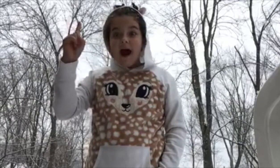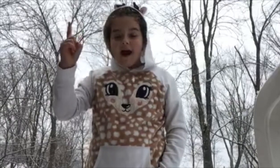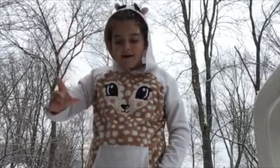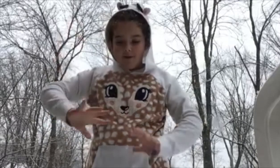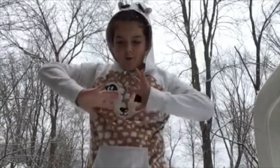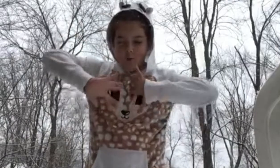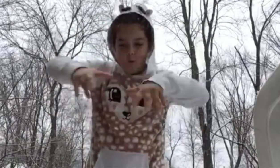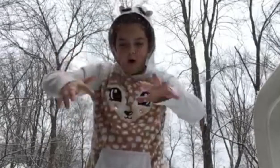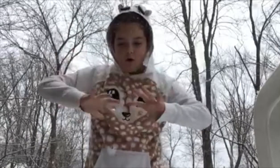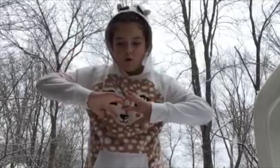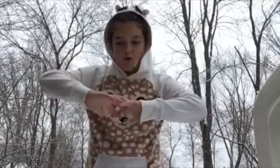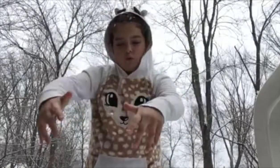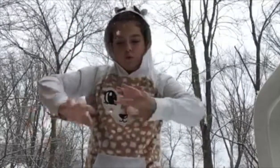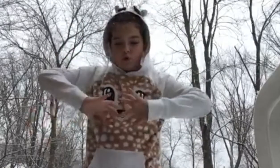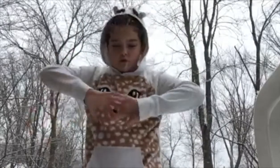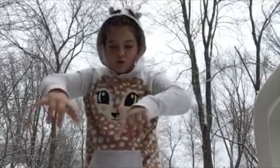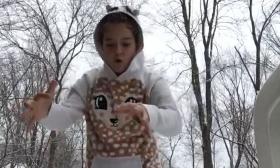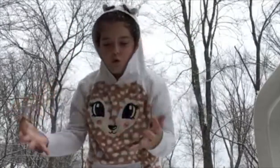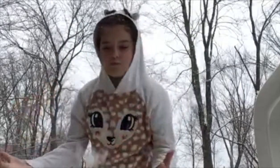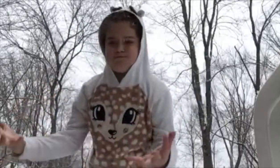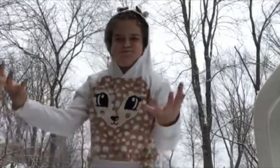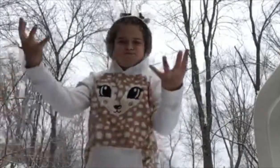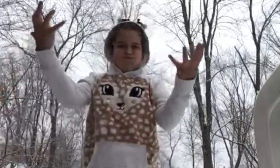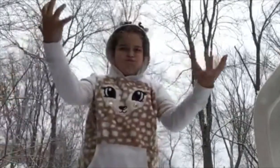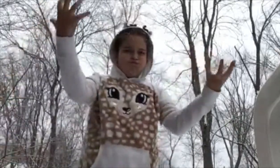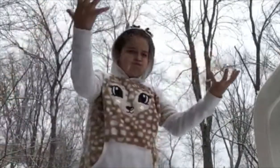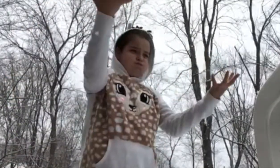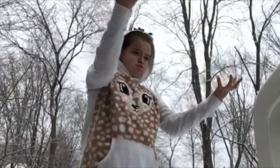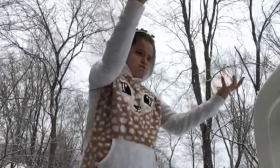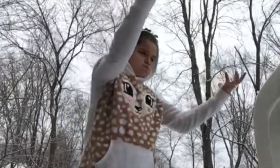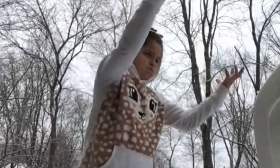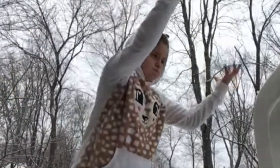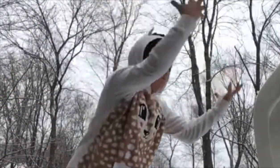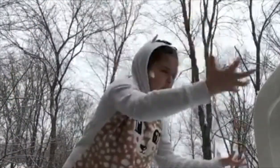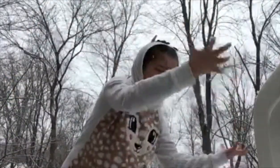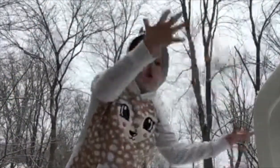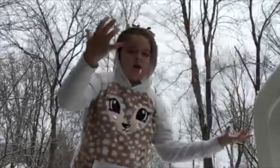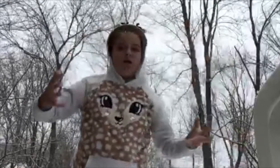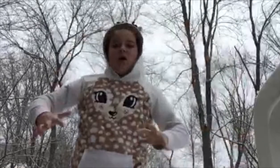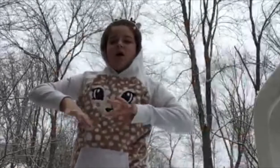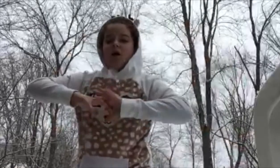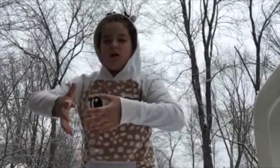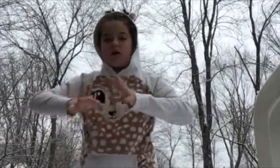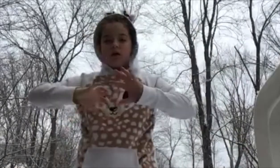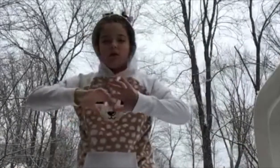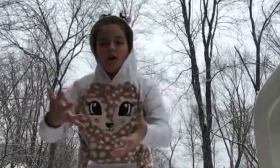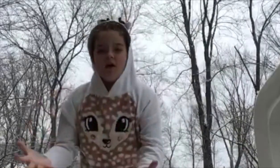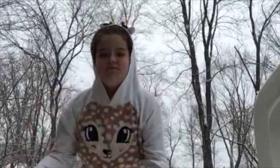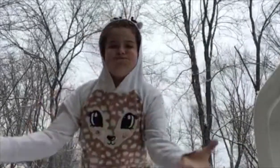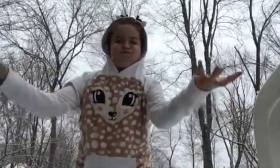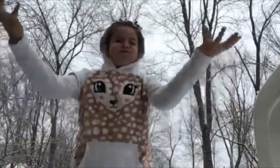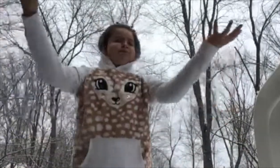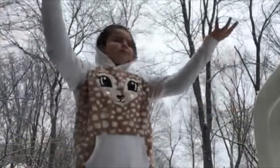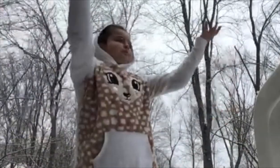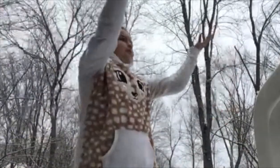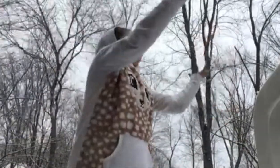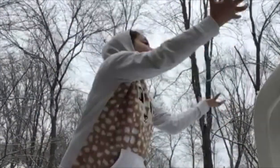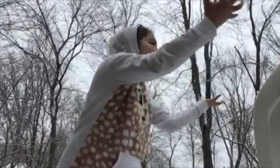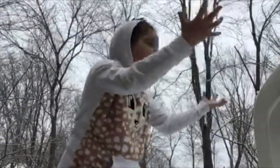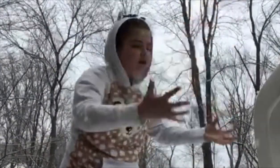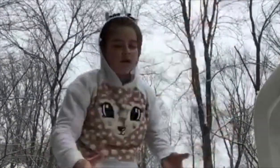what shall i do i'll roll a snowball a big one and it goes over here i roll a second one and put it